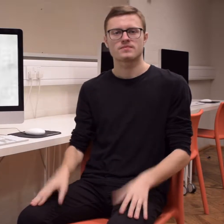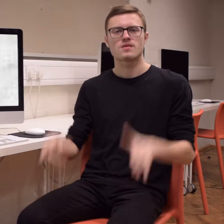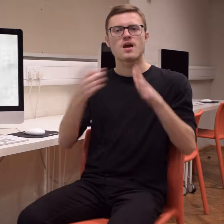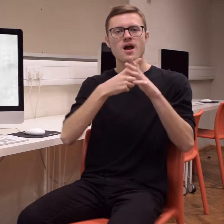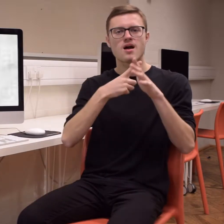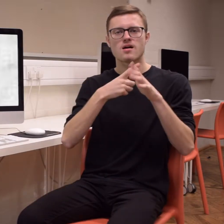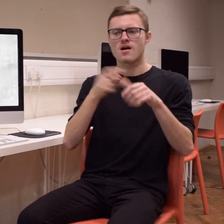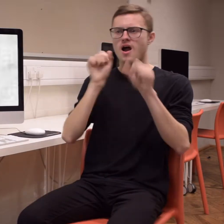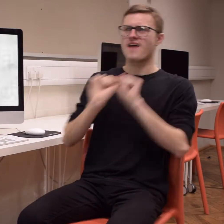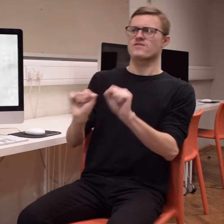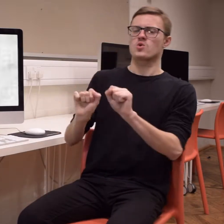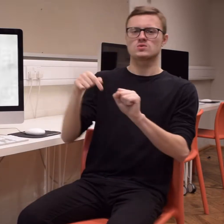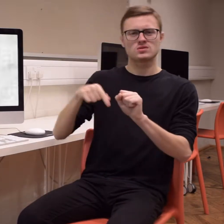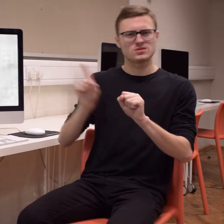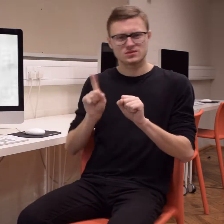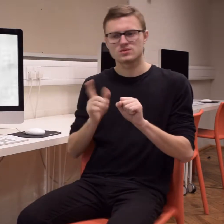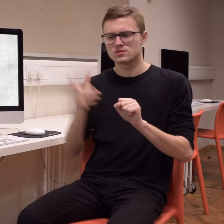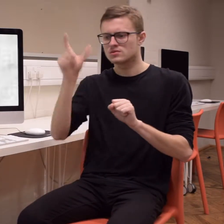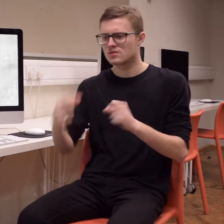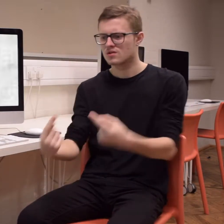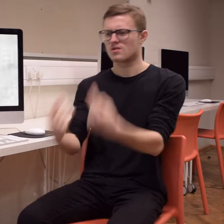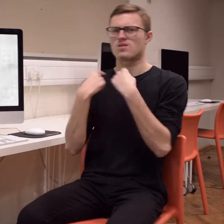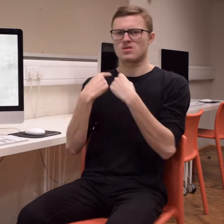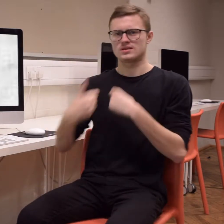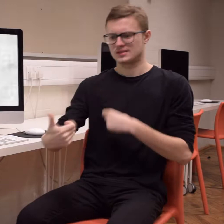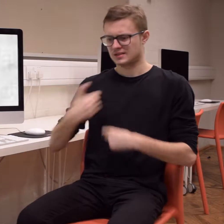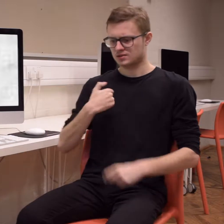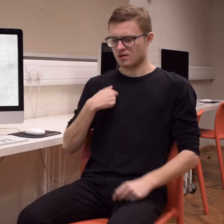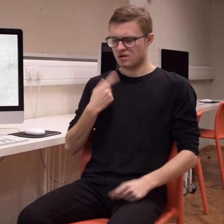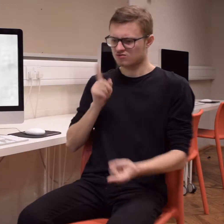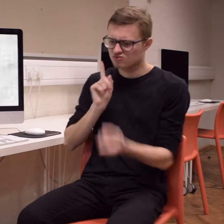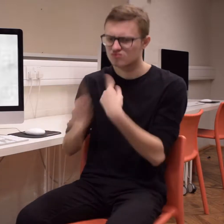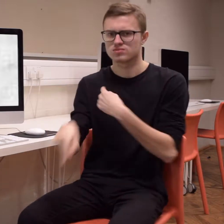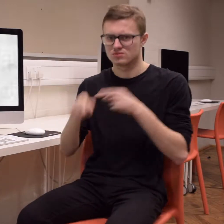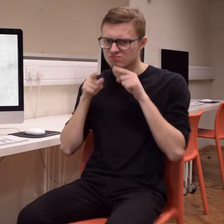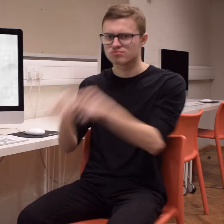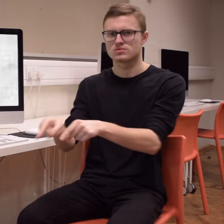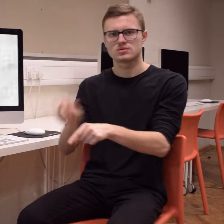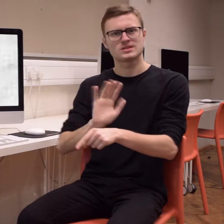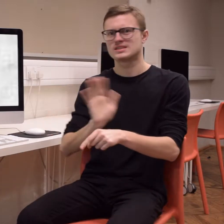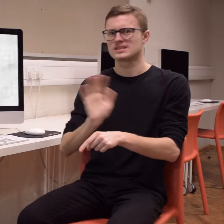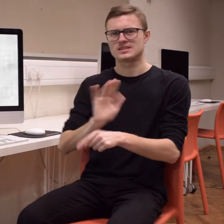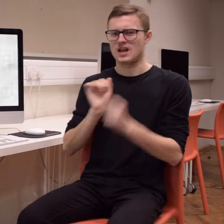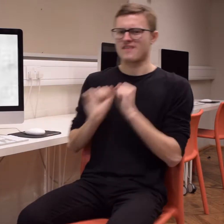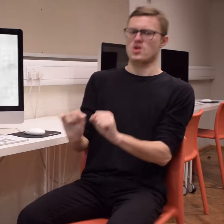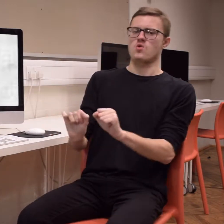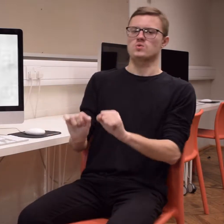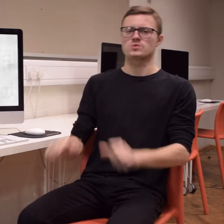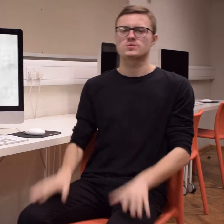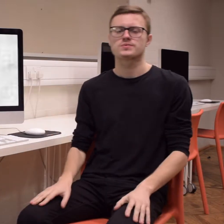A - Avoid further communication with or retaliation to those sending the messages.